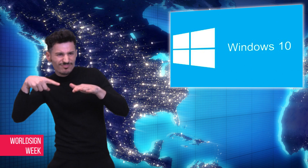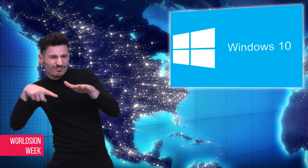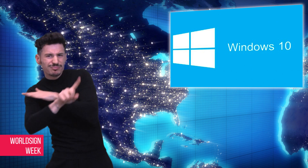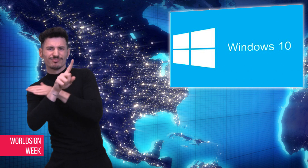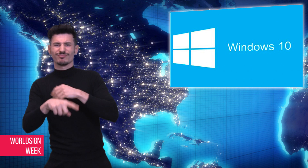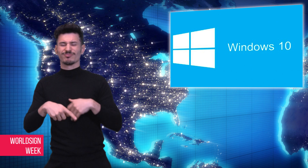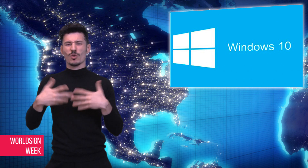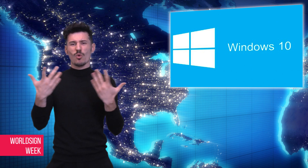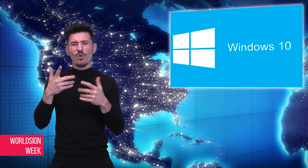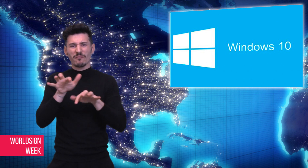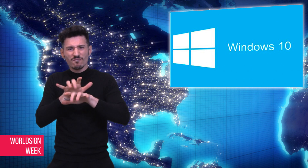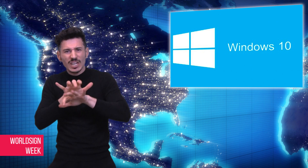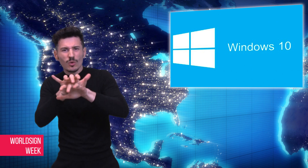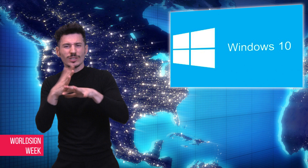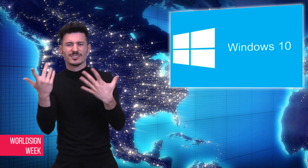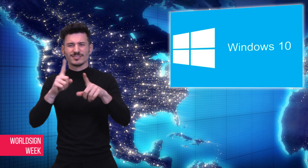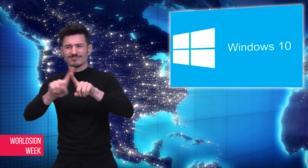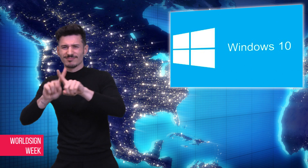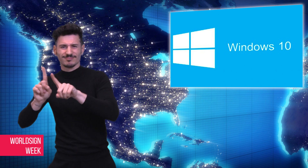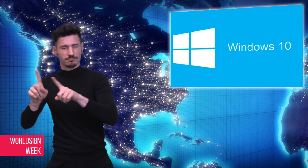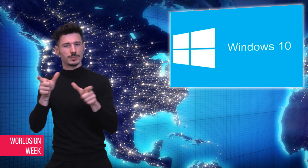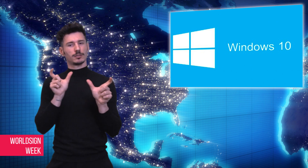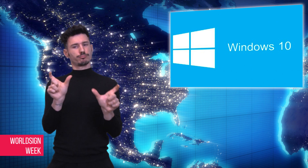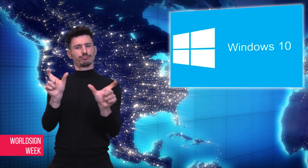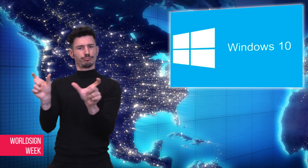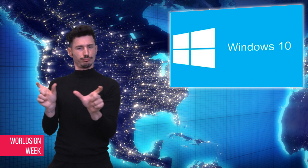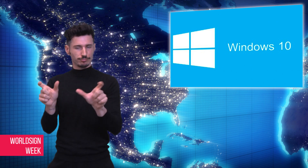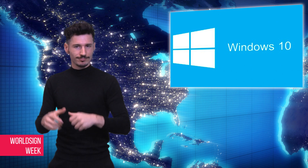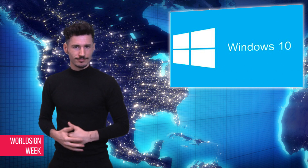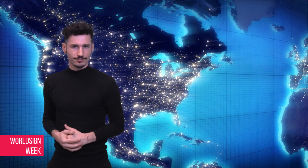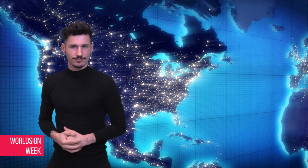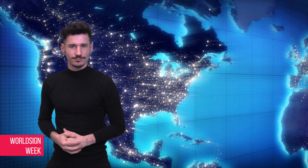hacking attempts, and security loopholes.